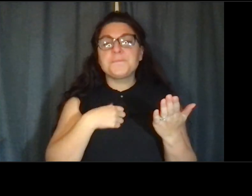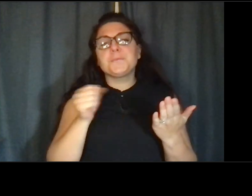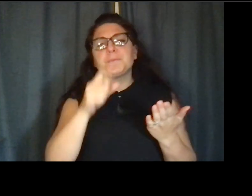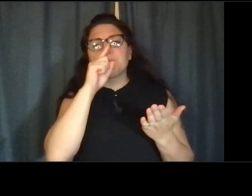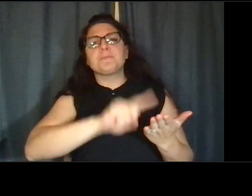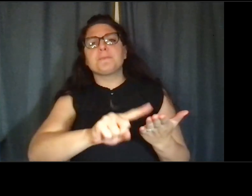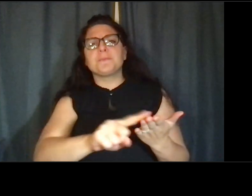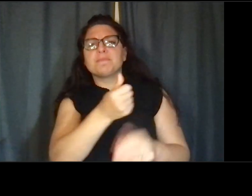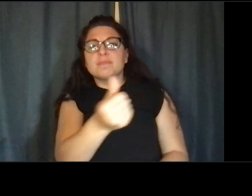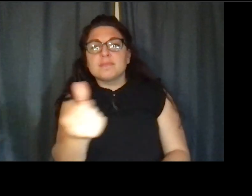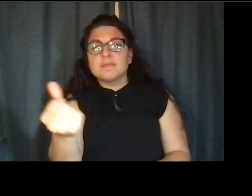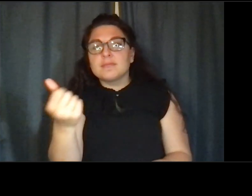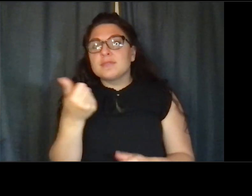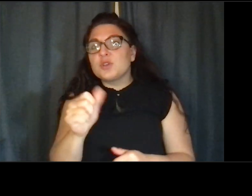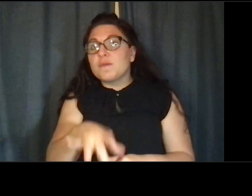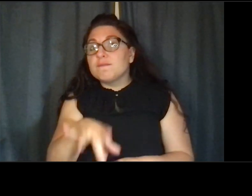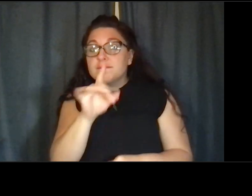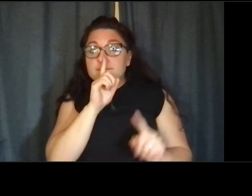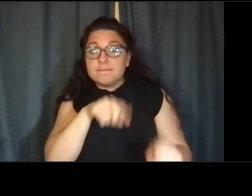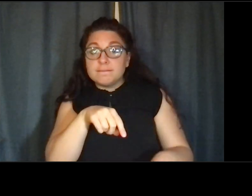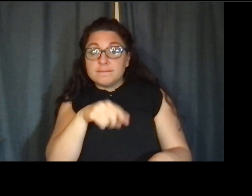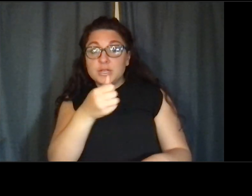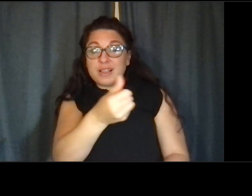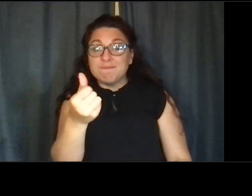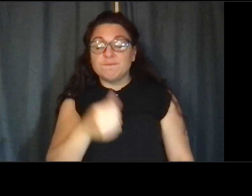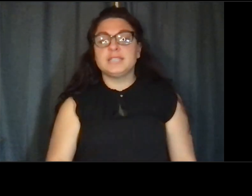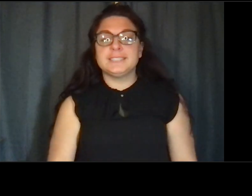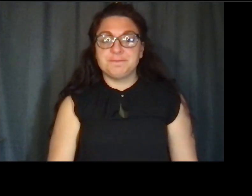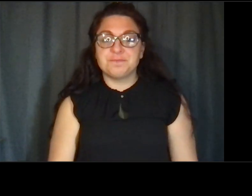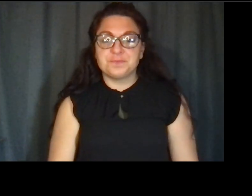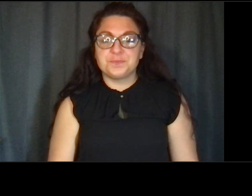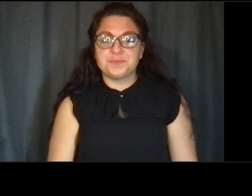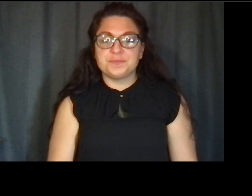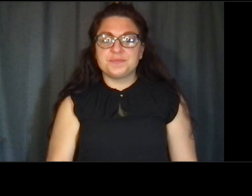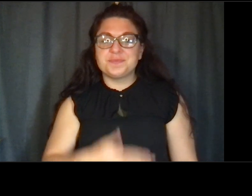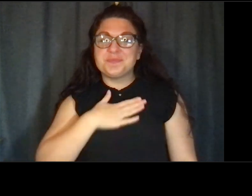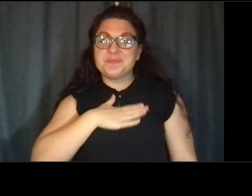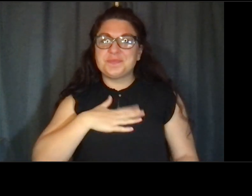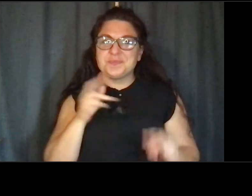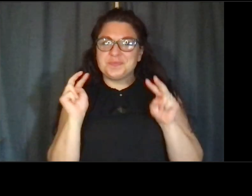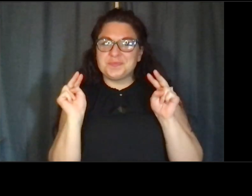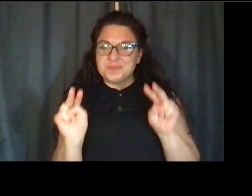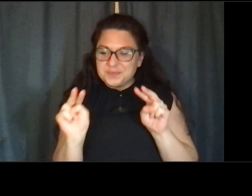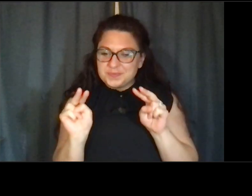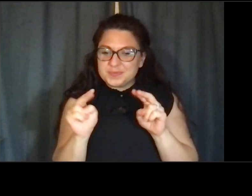to try to find the answer yourself. So please stay tuned for a post webinar survey